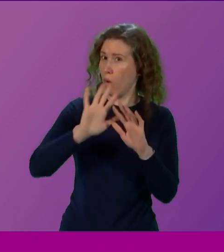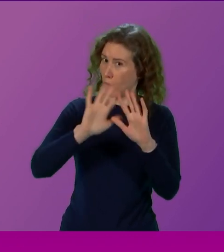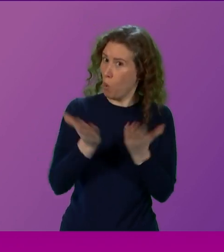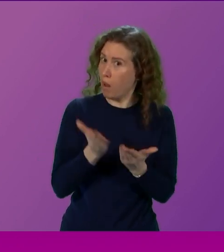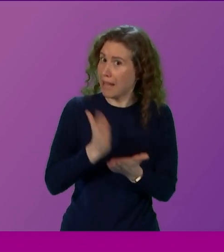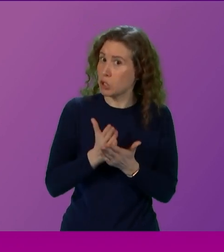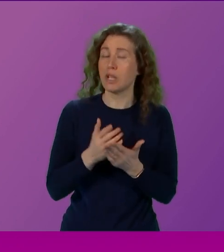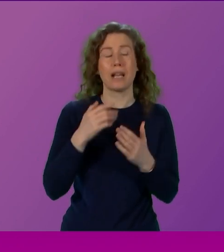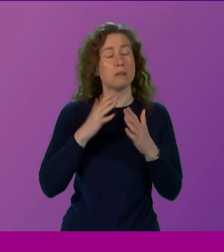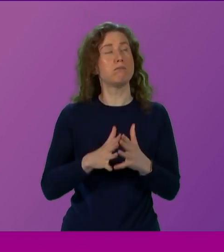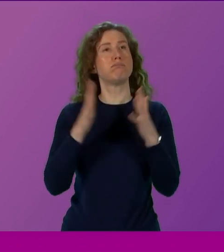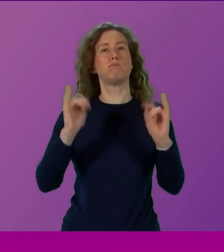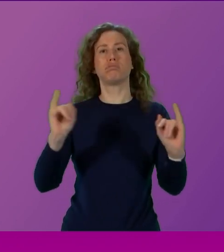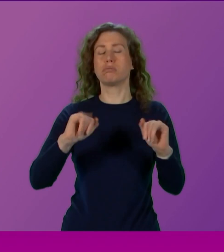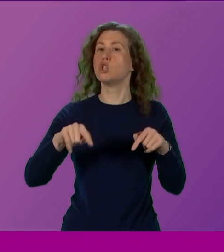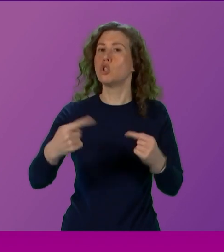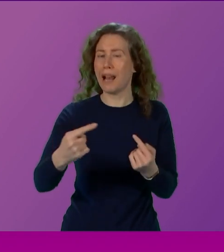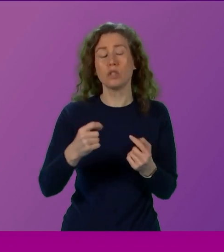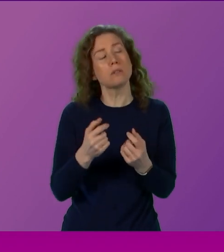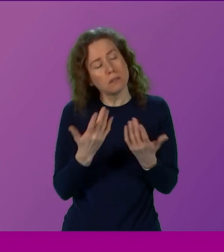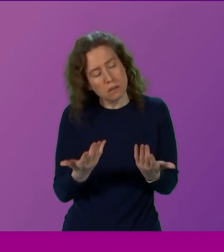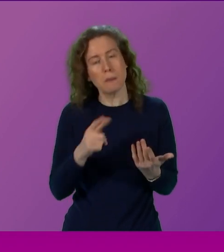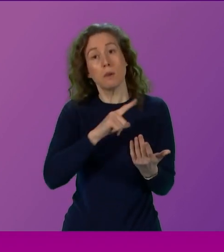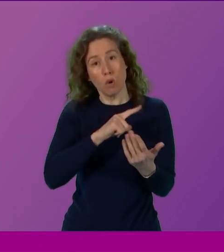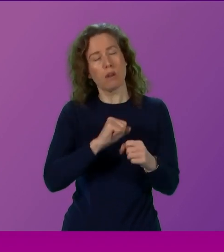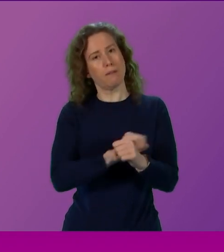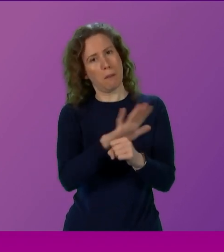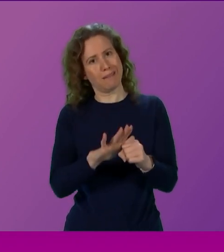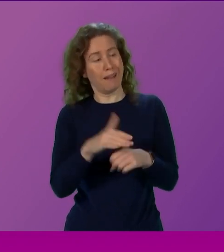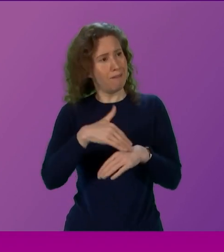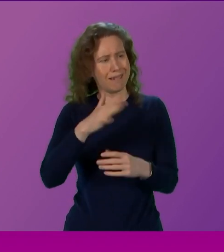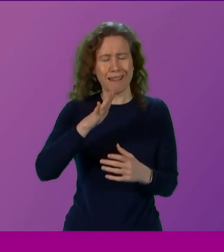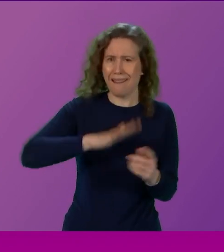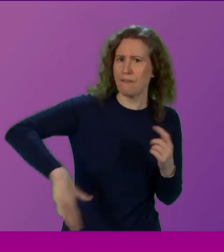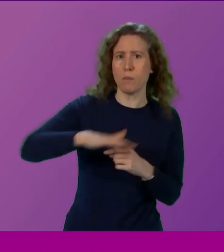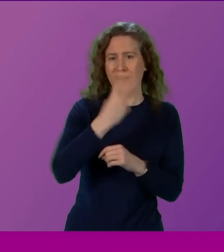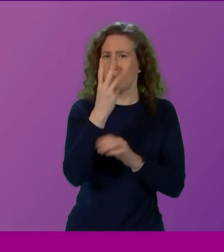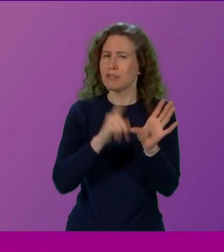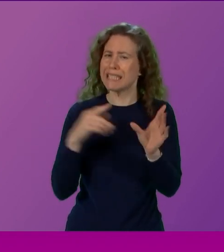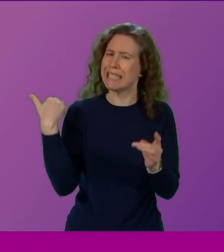largely because of the pandemic that has afflicted us all in the past three years. However, because